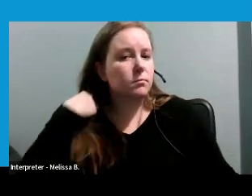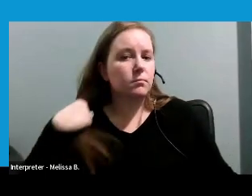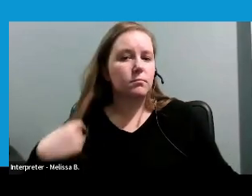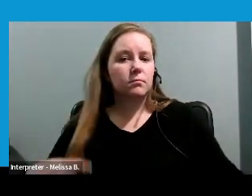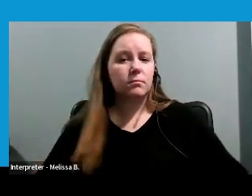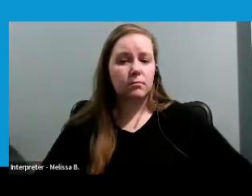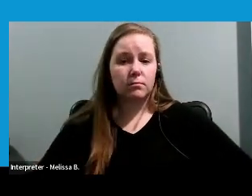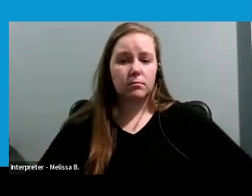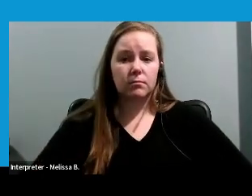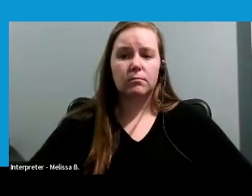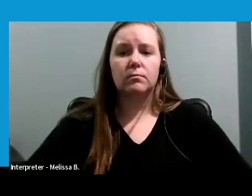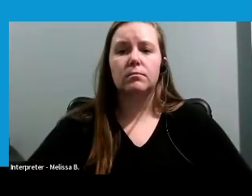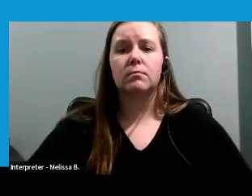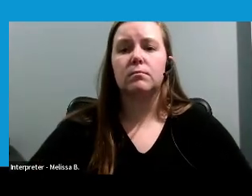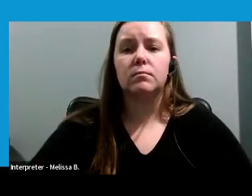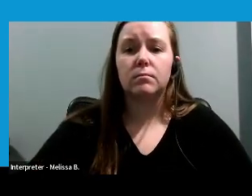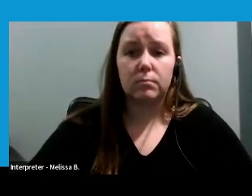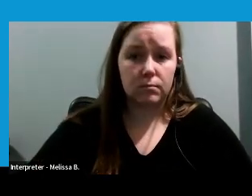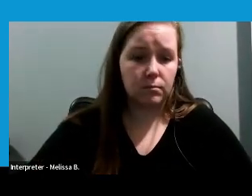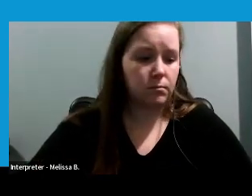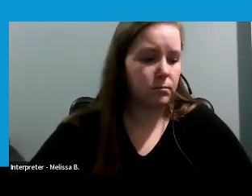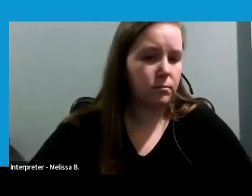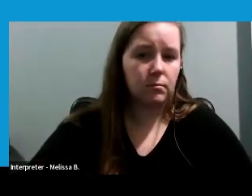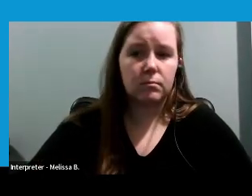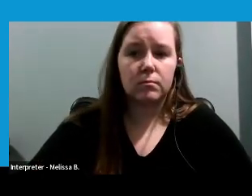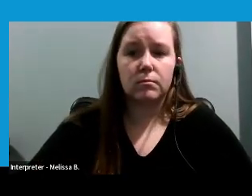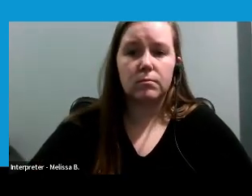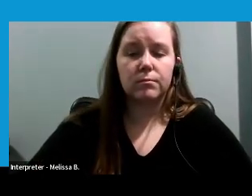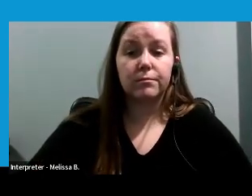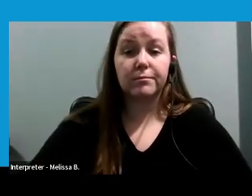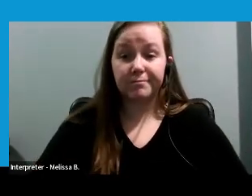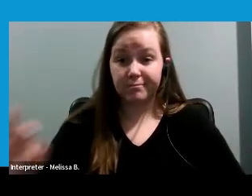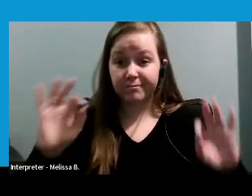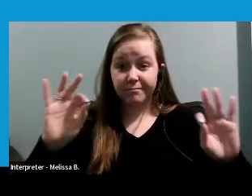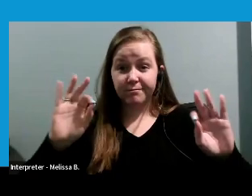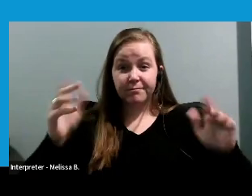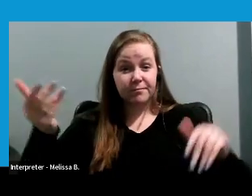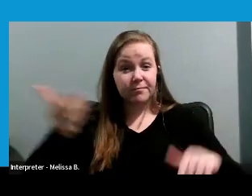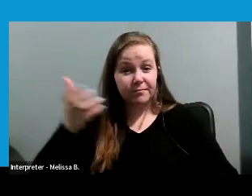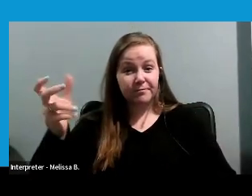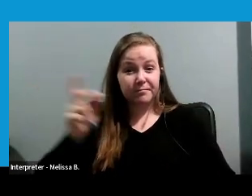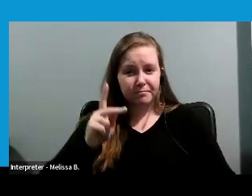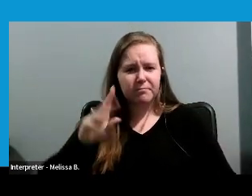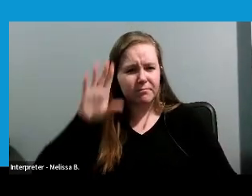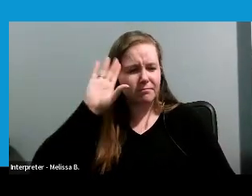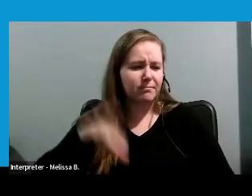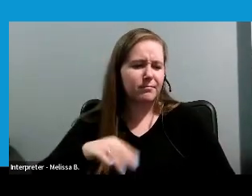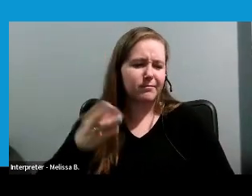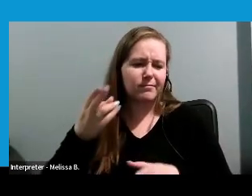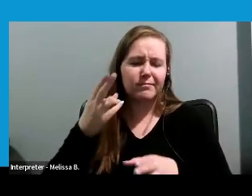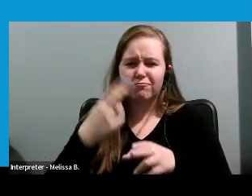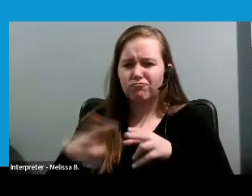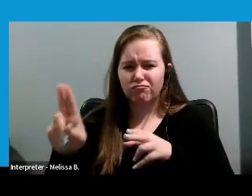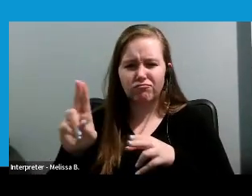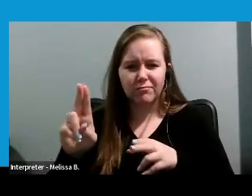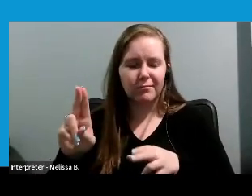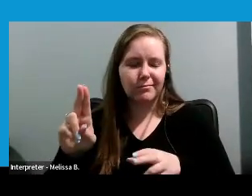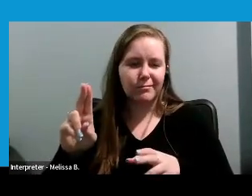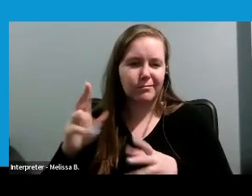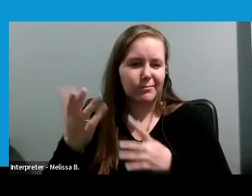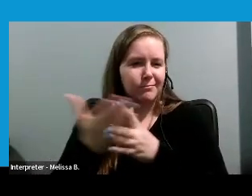Shannon Spencer (she/her): Great. Awesome. So, welcome back, everyone. I know that was a pretty short break, but